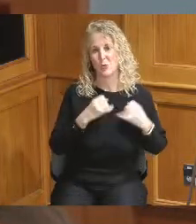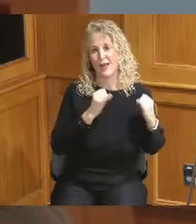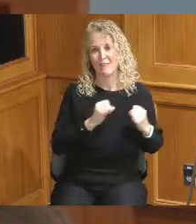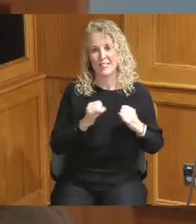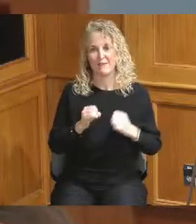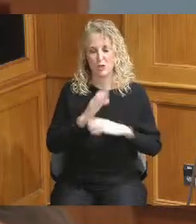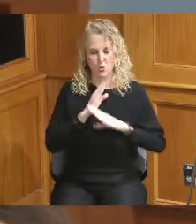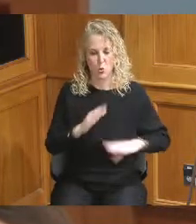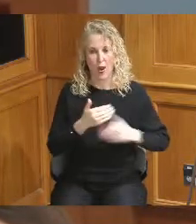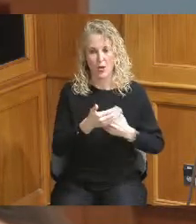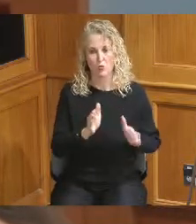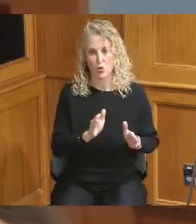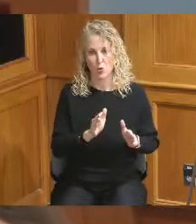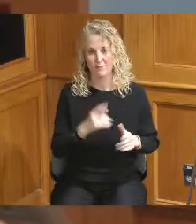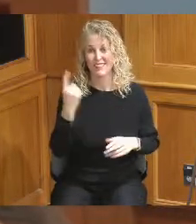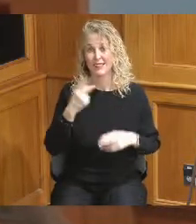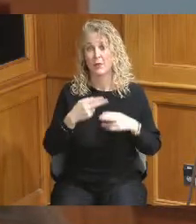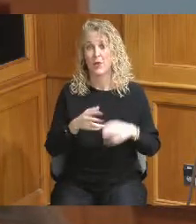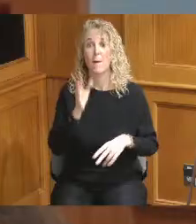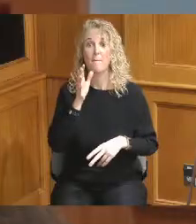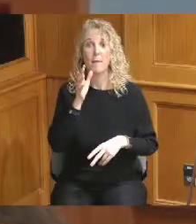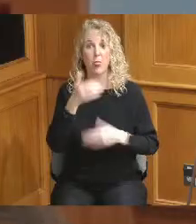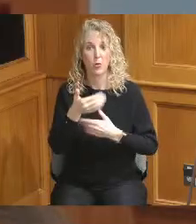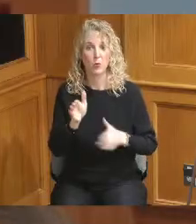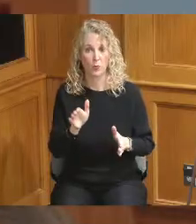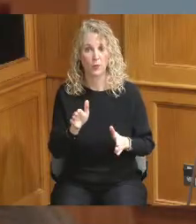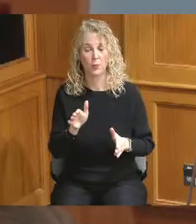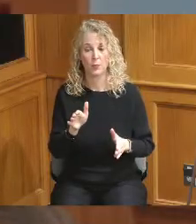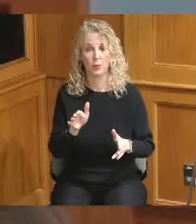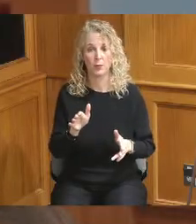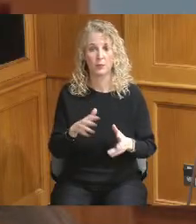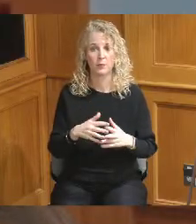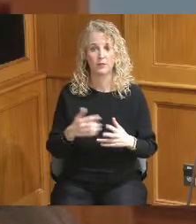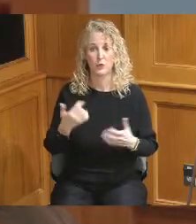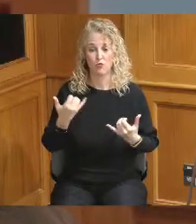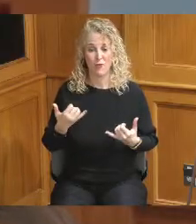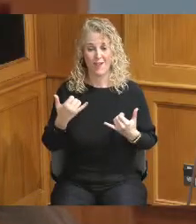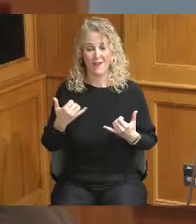as well as a mother room one of the things that we we don't have in our current facility is a